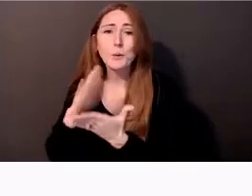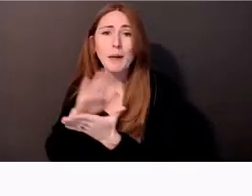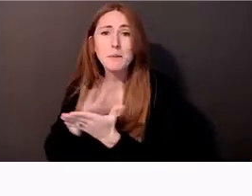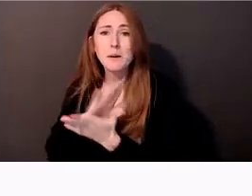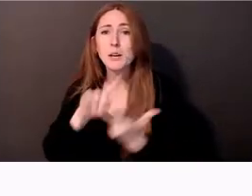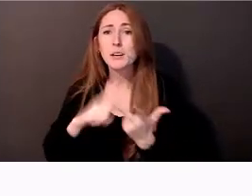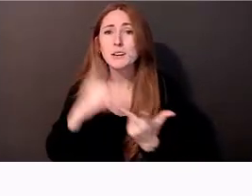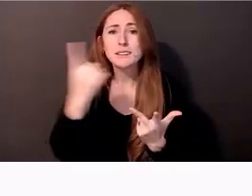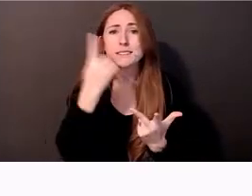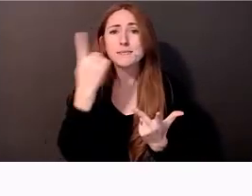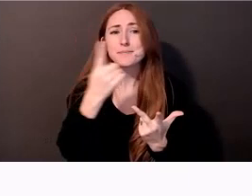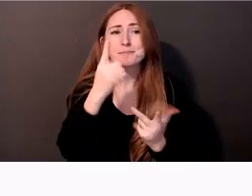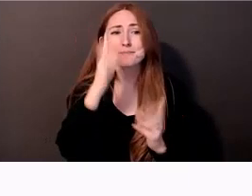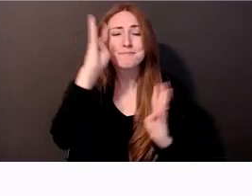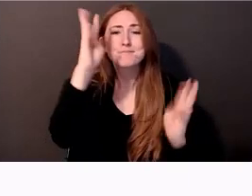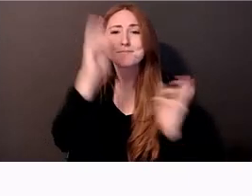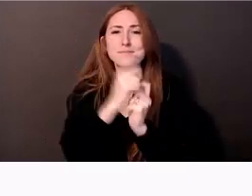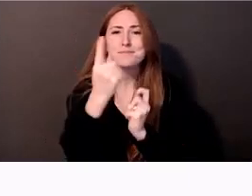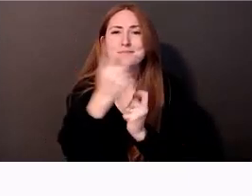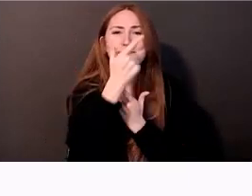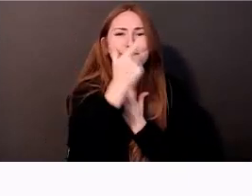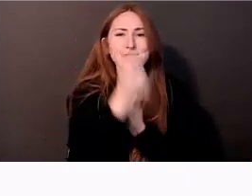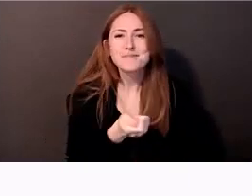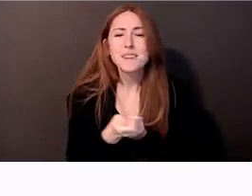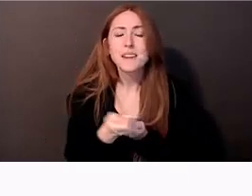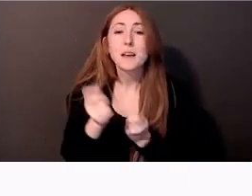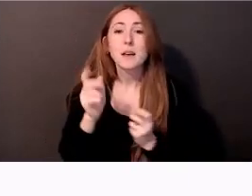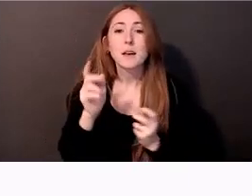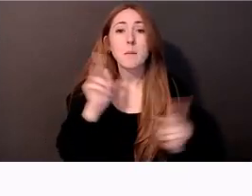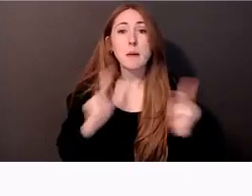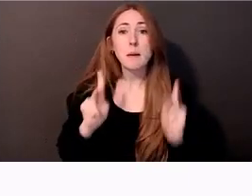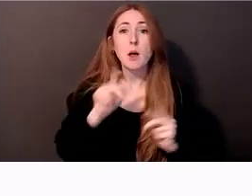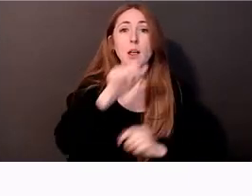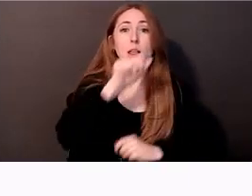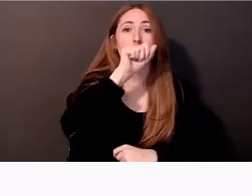People love to talk and people love to listen. They learn new things.